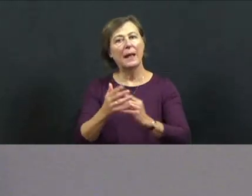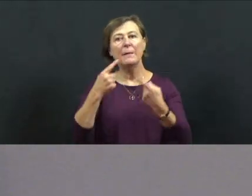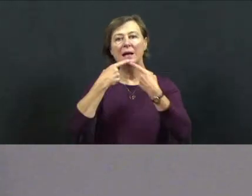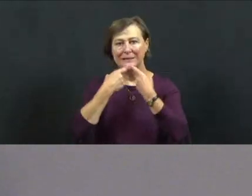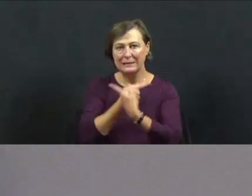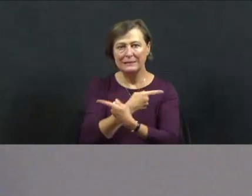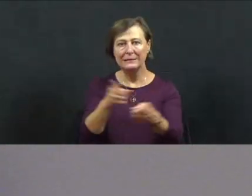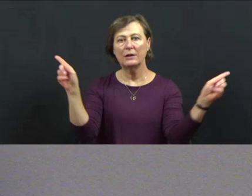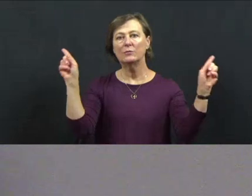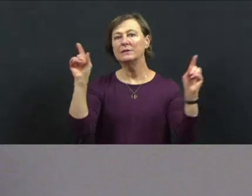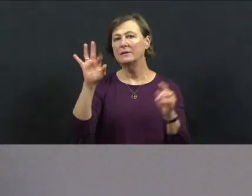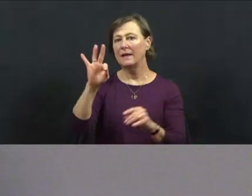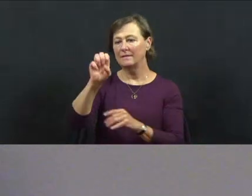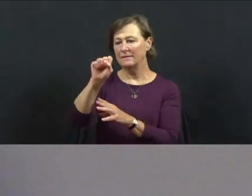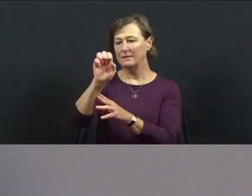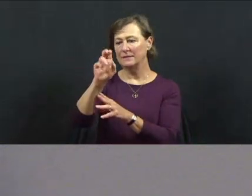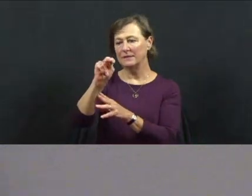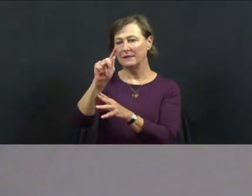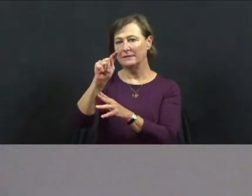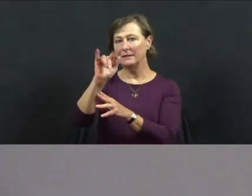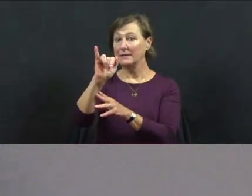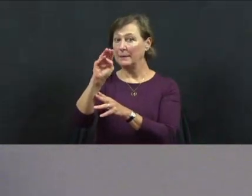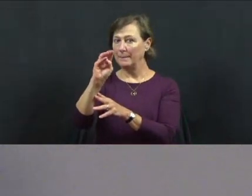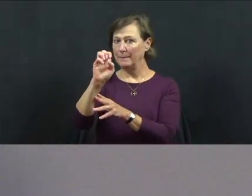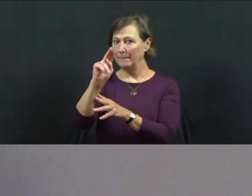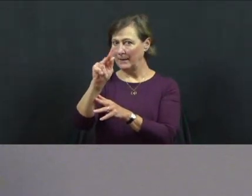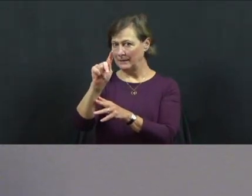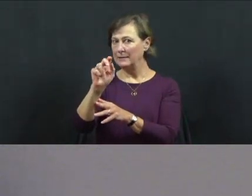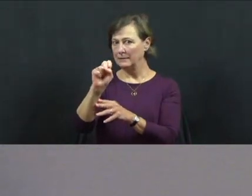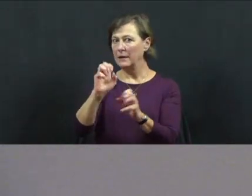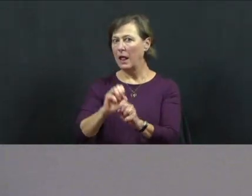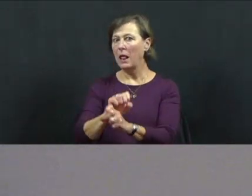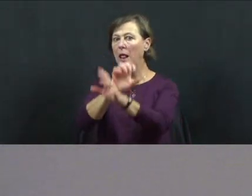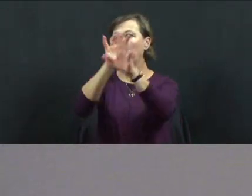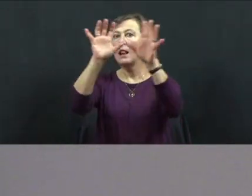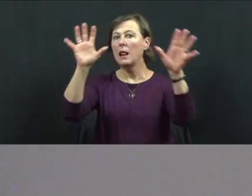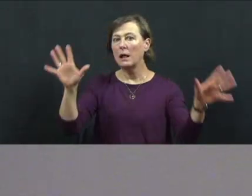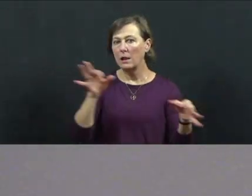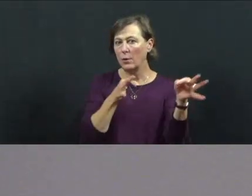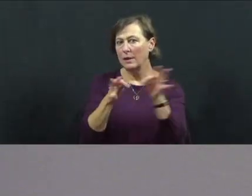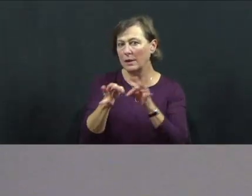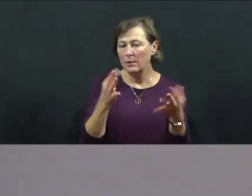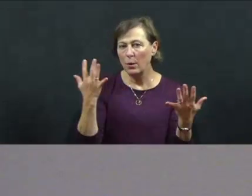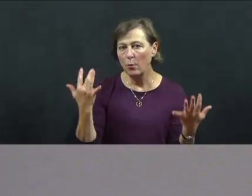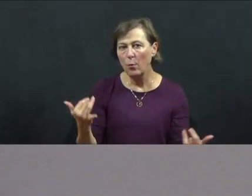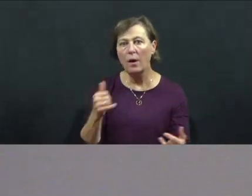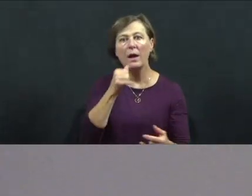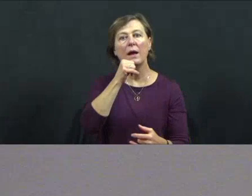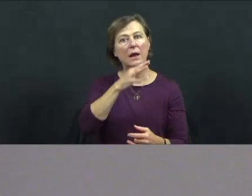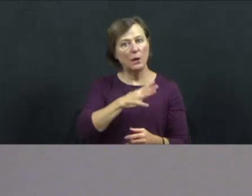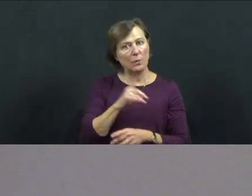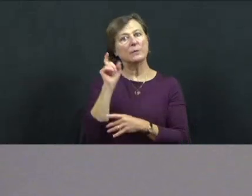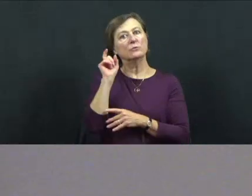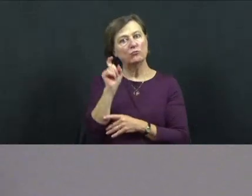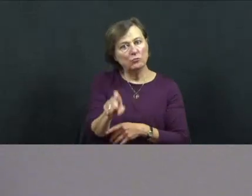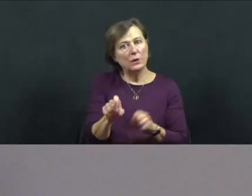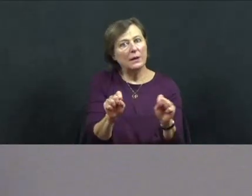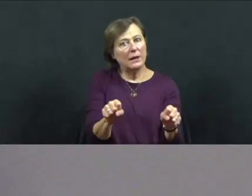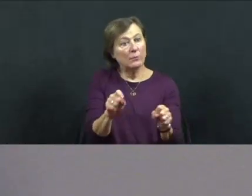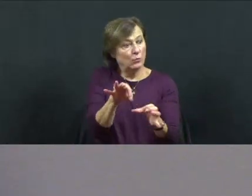Sentiments, which clearly explained why women should be able to vote.